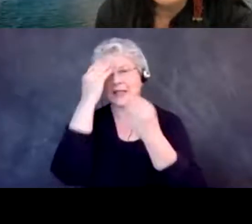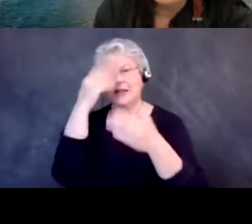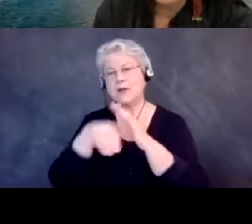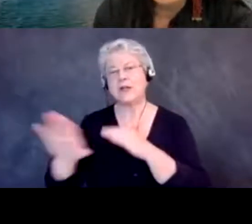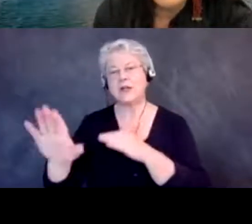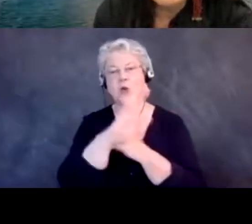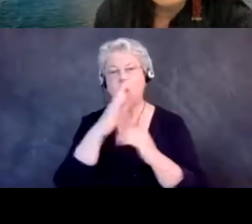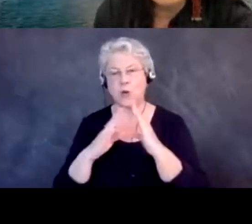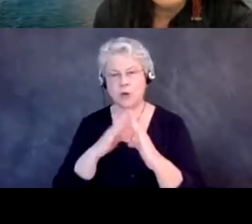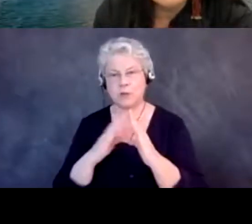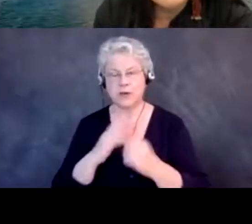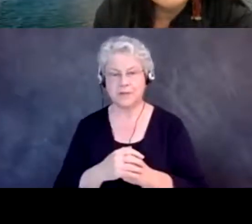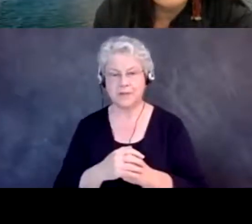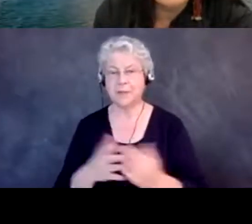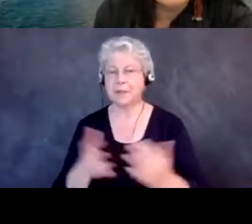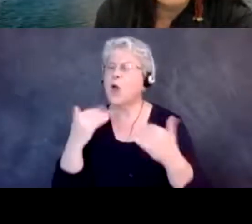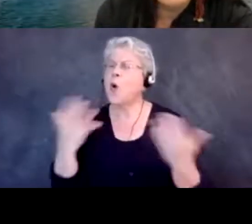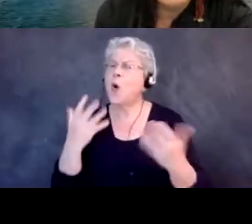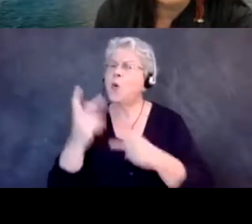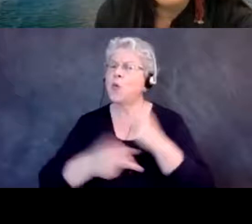So, what types of plans exist in your community right now?